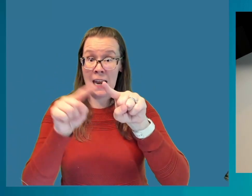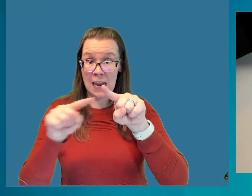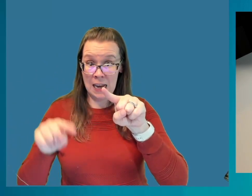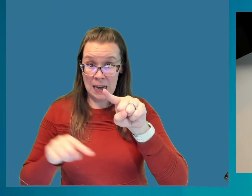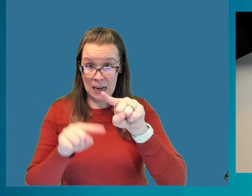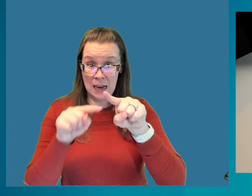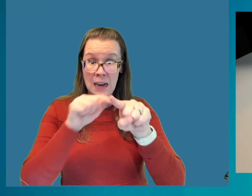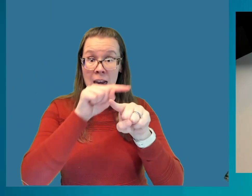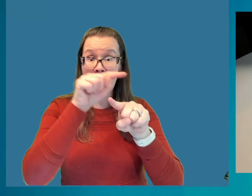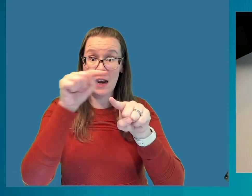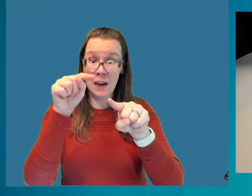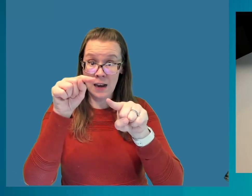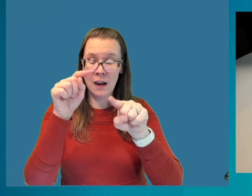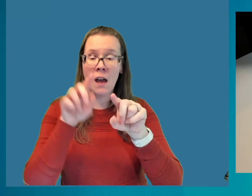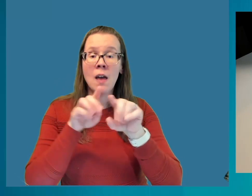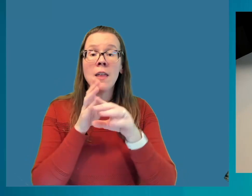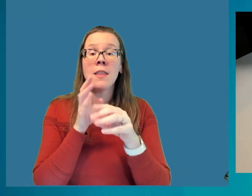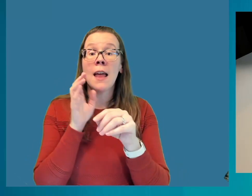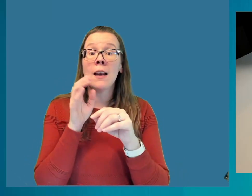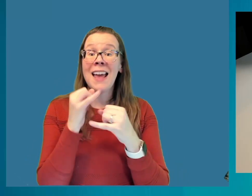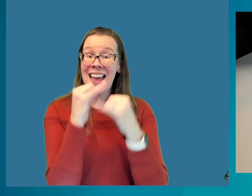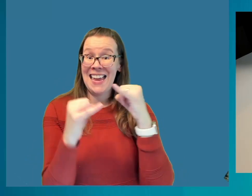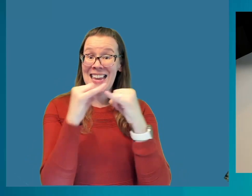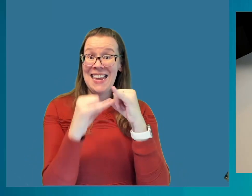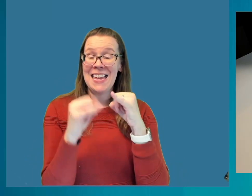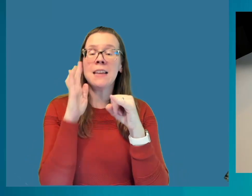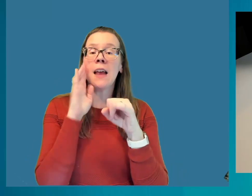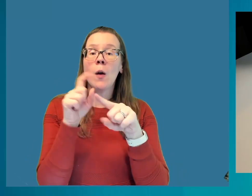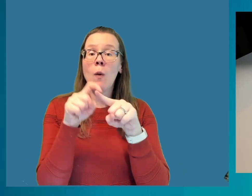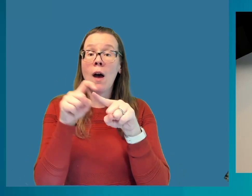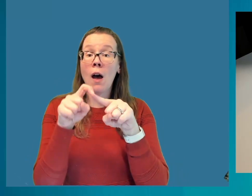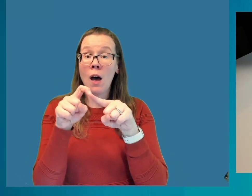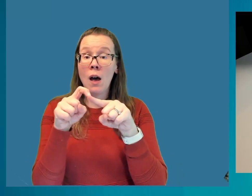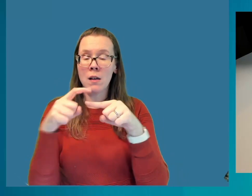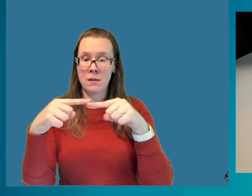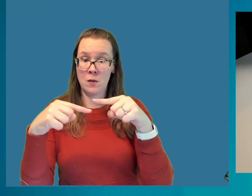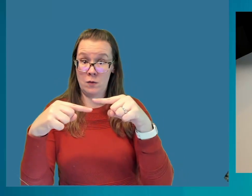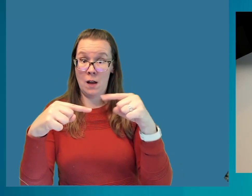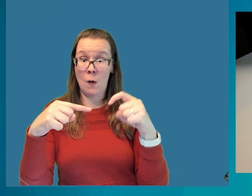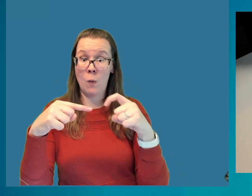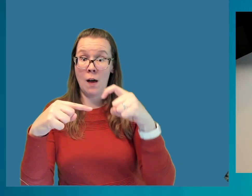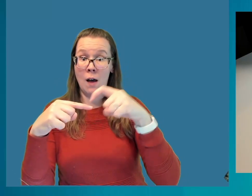your start and stop really more obvious. So what I do is: I don't backstitch at the start. I go all